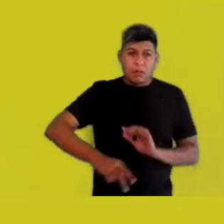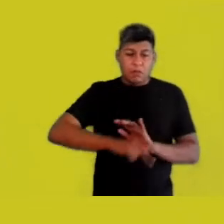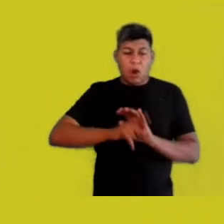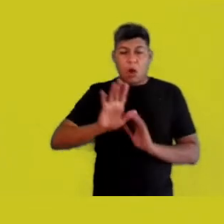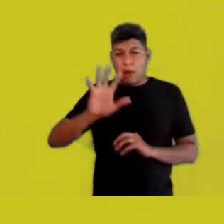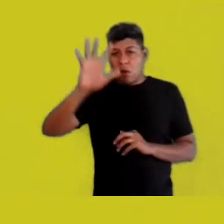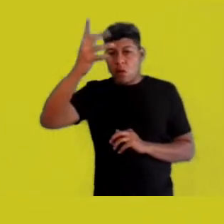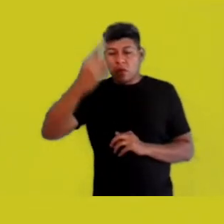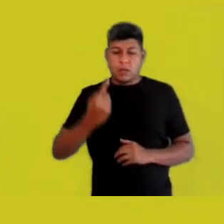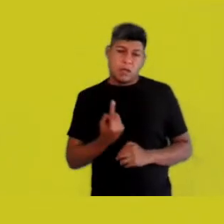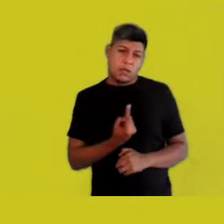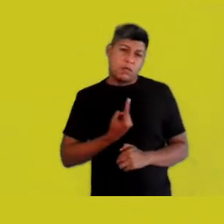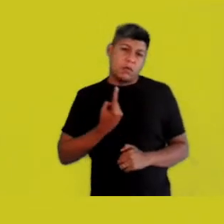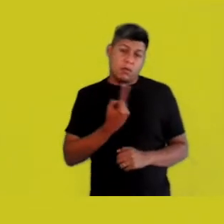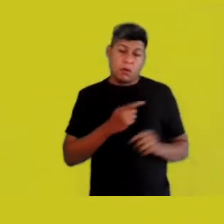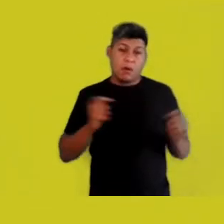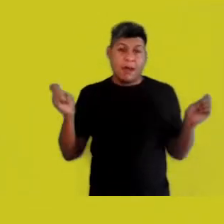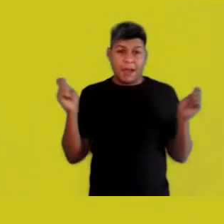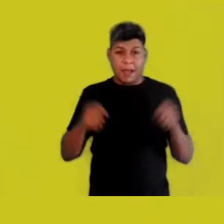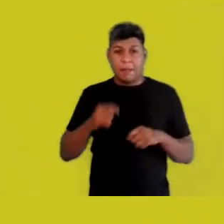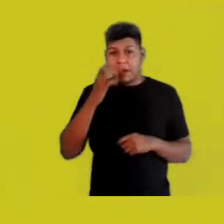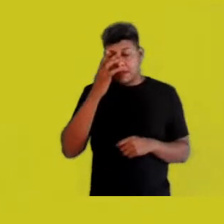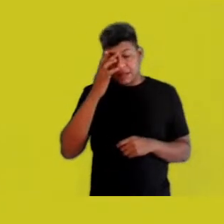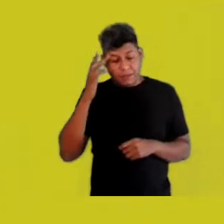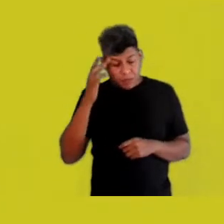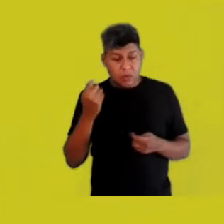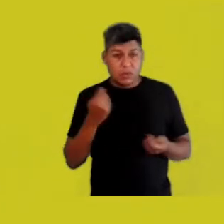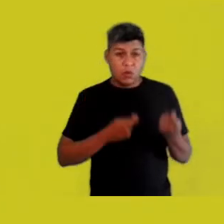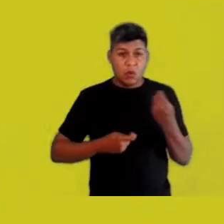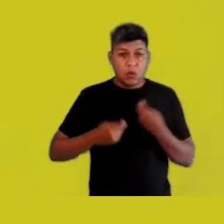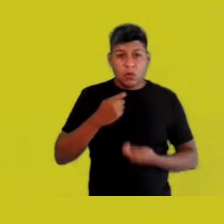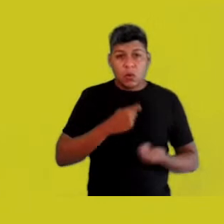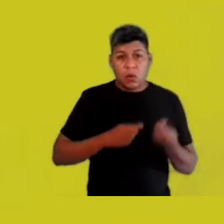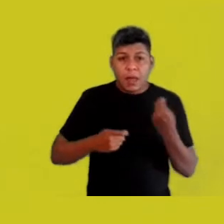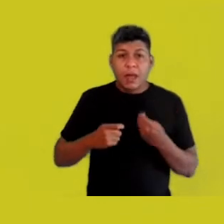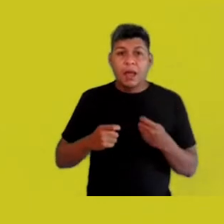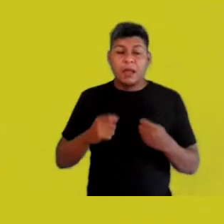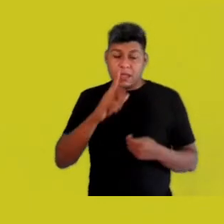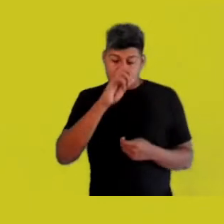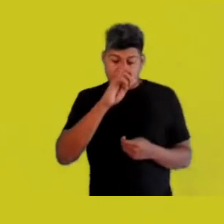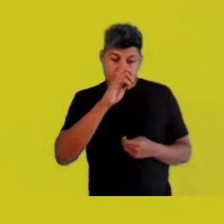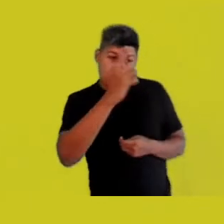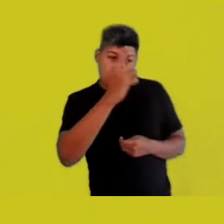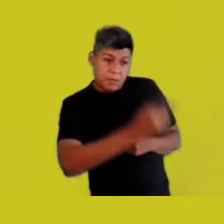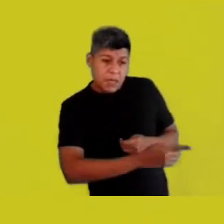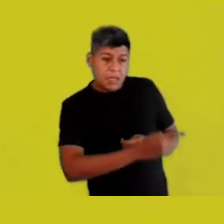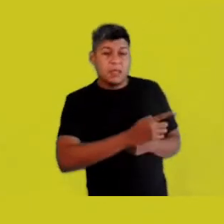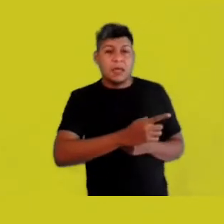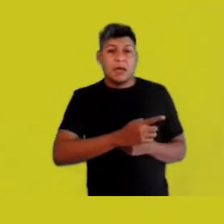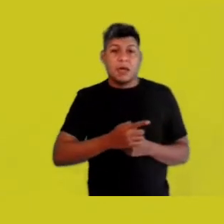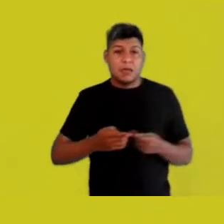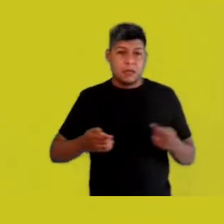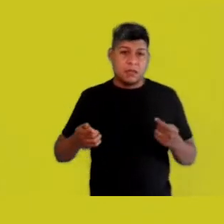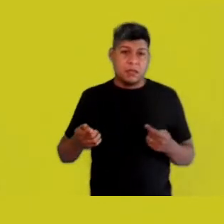the ability of the individual to control, to veto, to raise a moral barrier and so on.